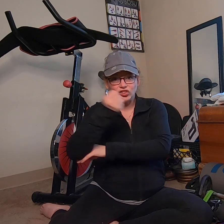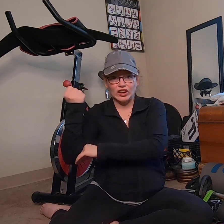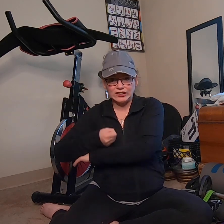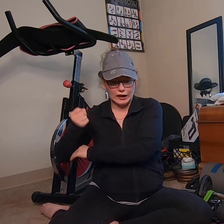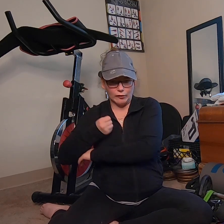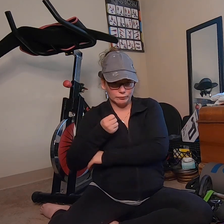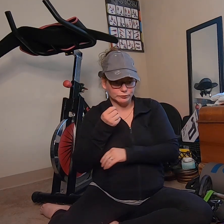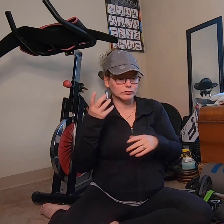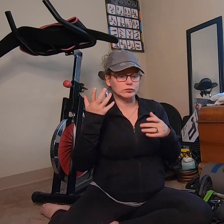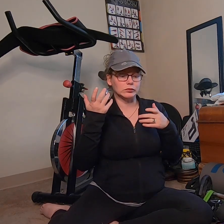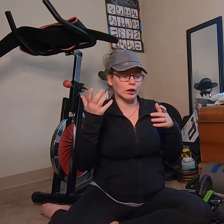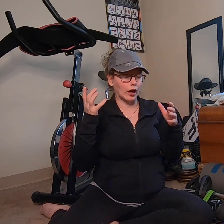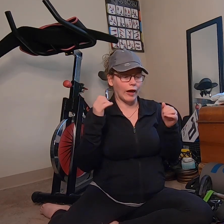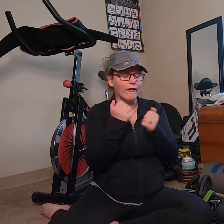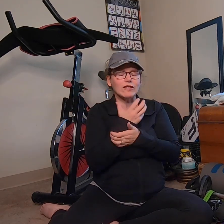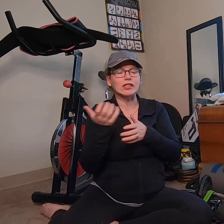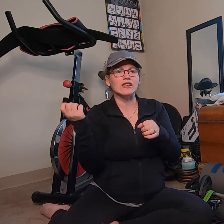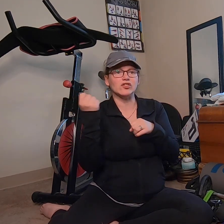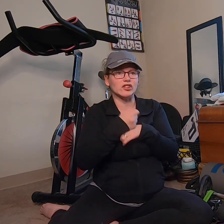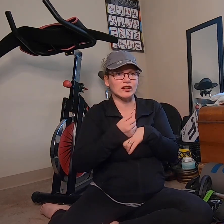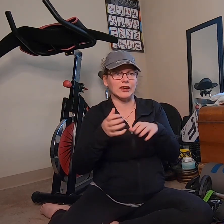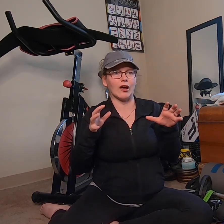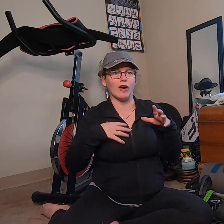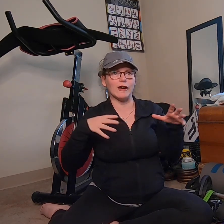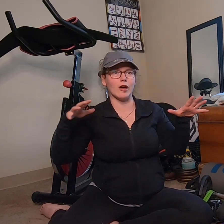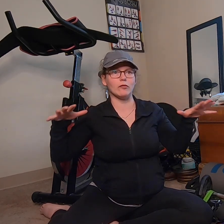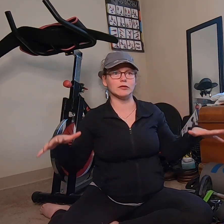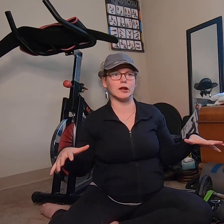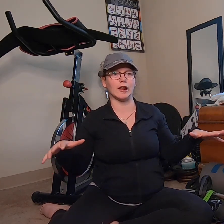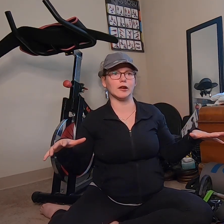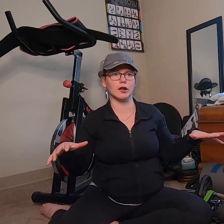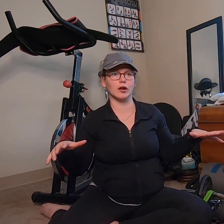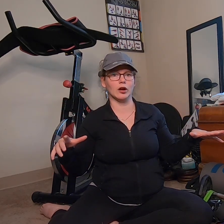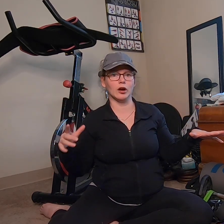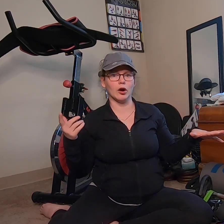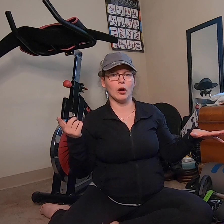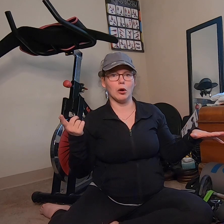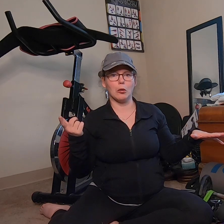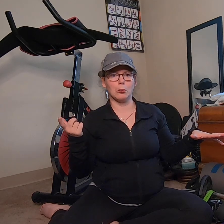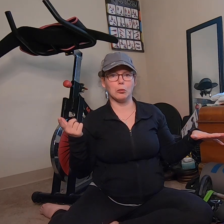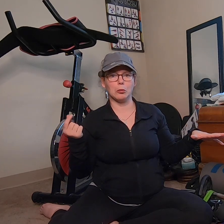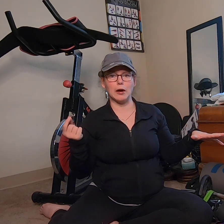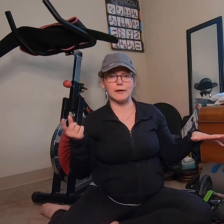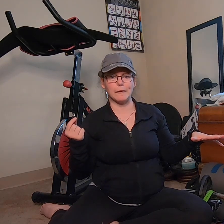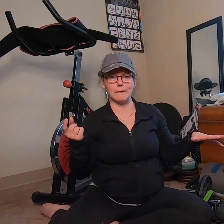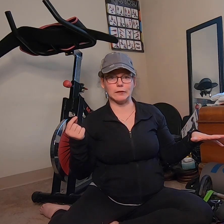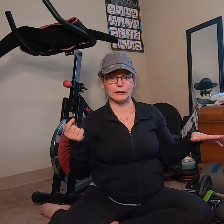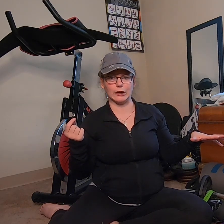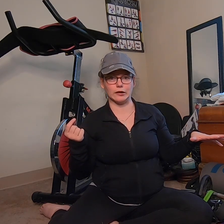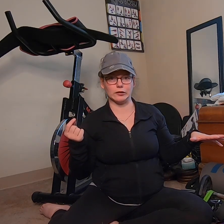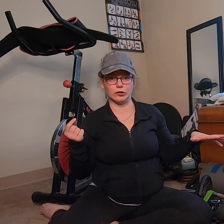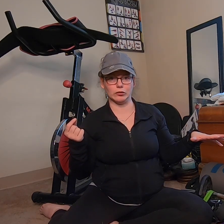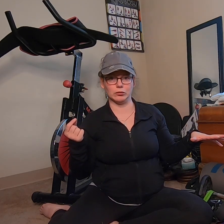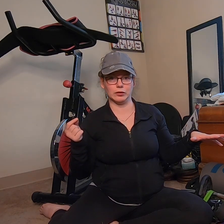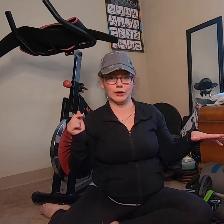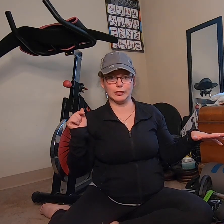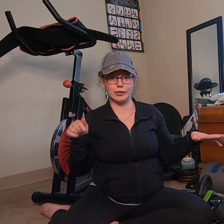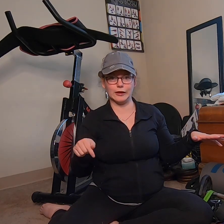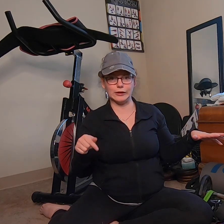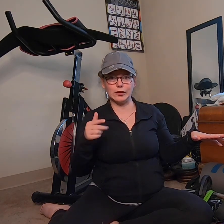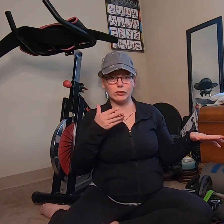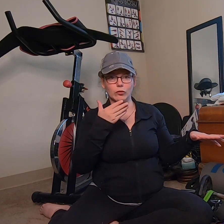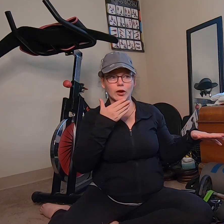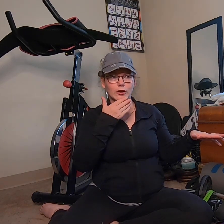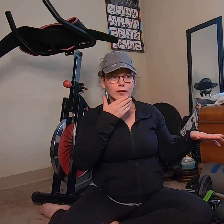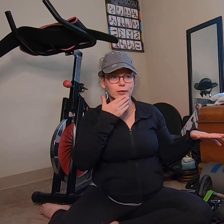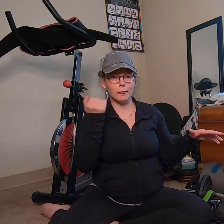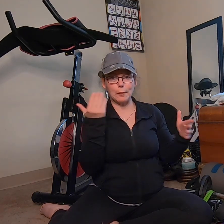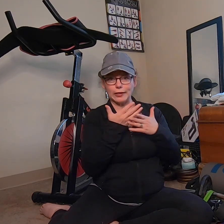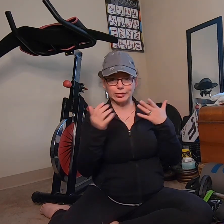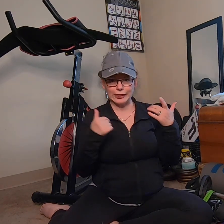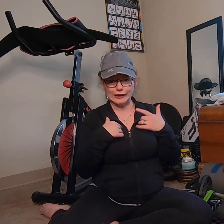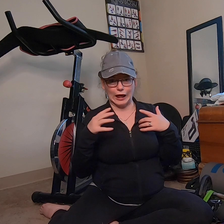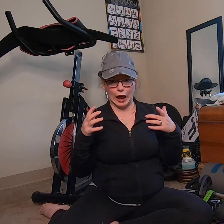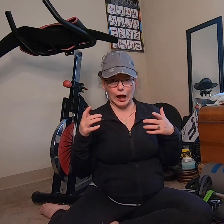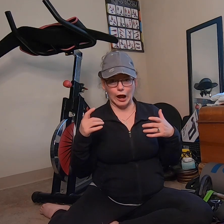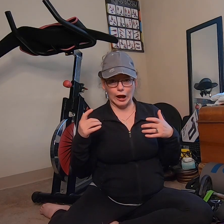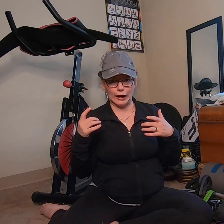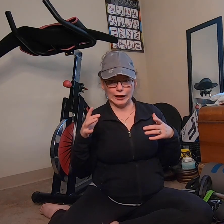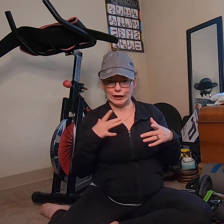shut down everything shut down and I was like what am I gonna do this is the best thing I